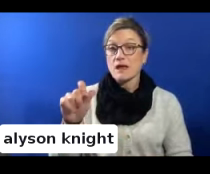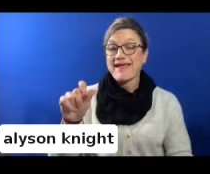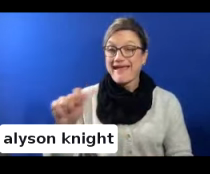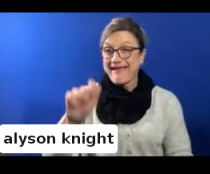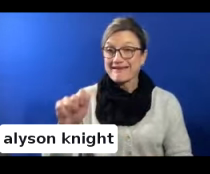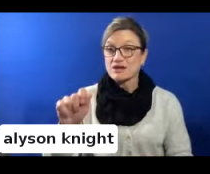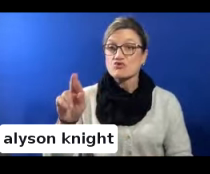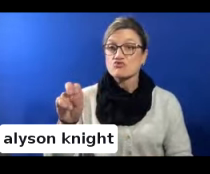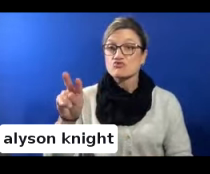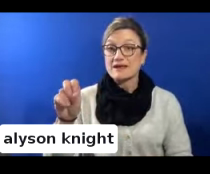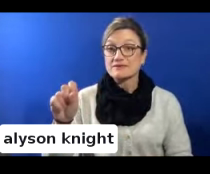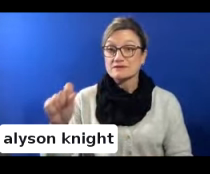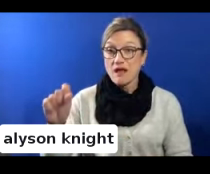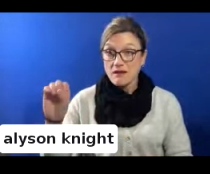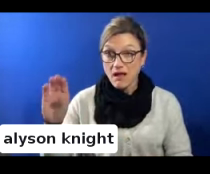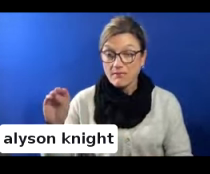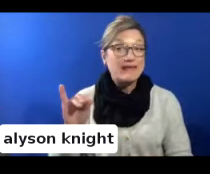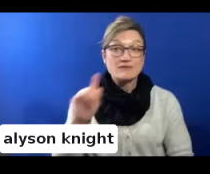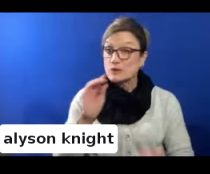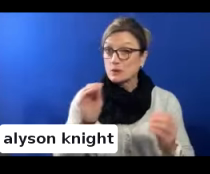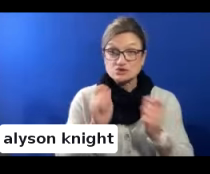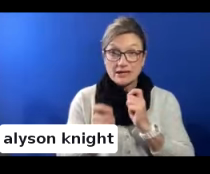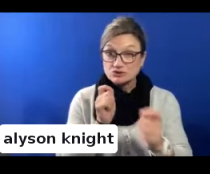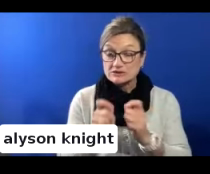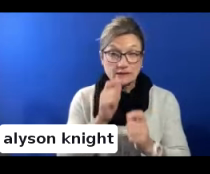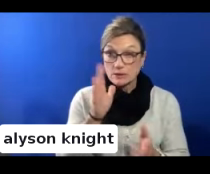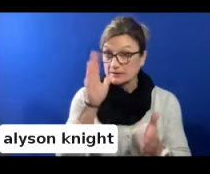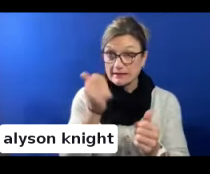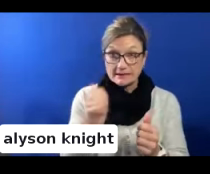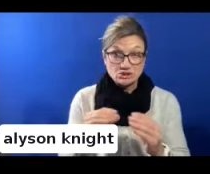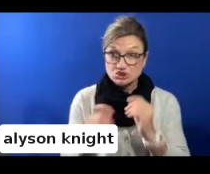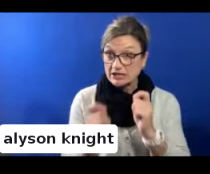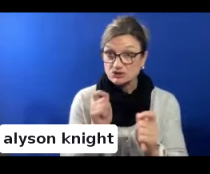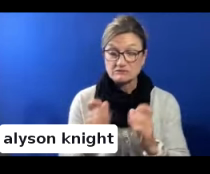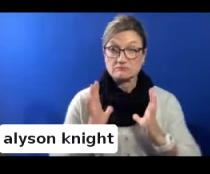If there's no changes or if you do not expect any changes, you can enter NA.